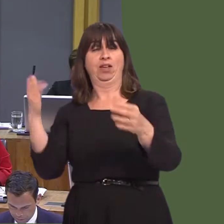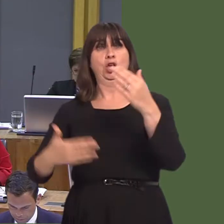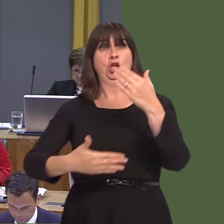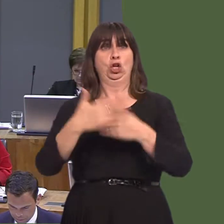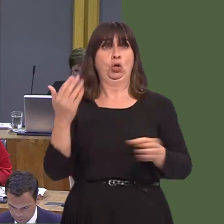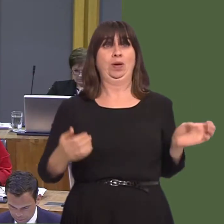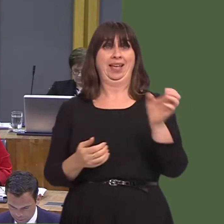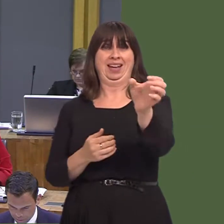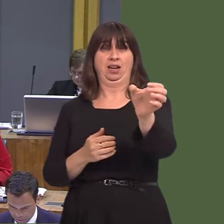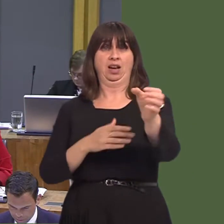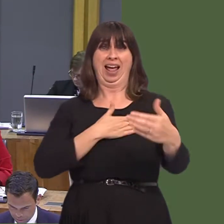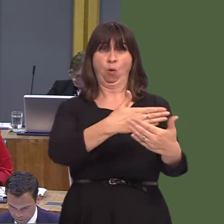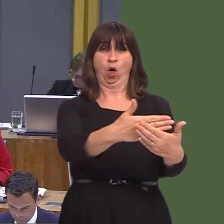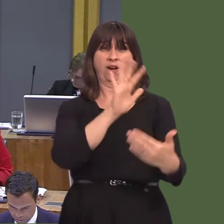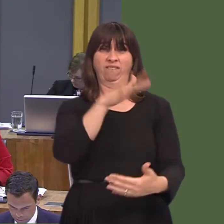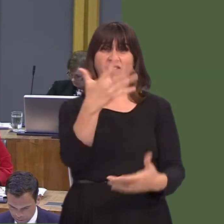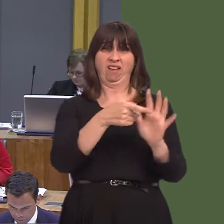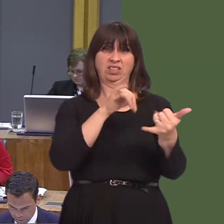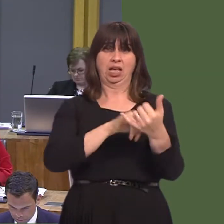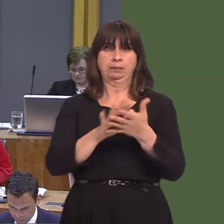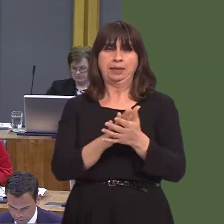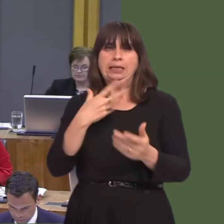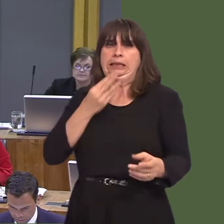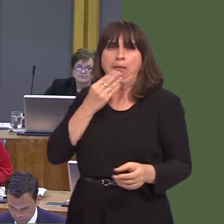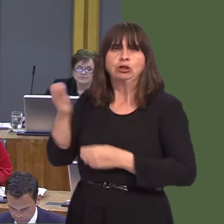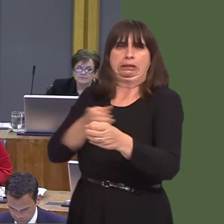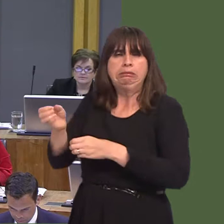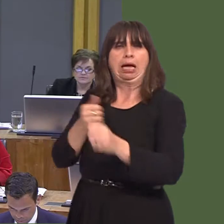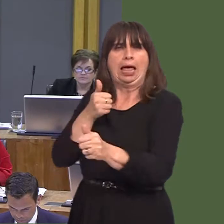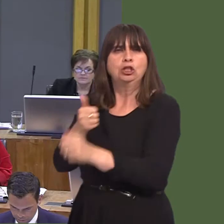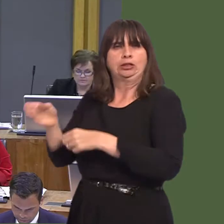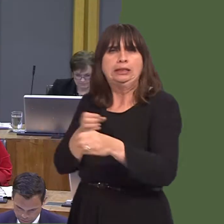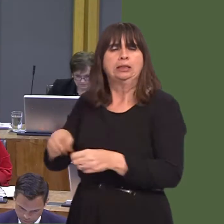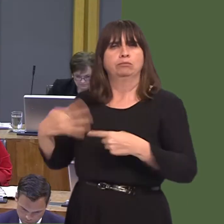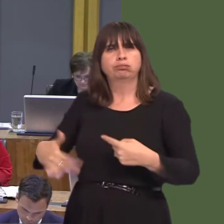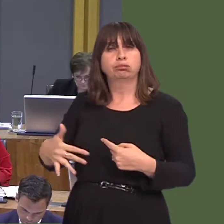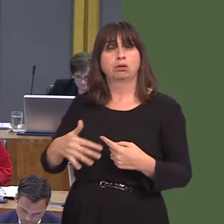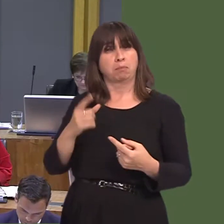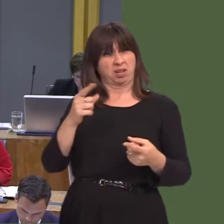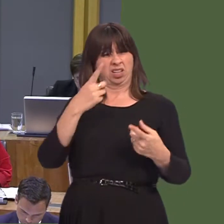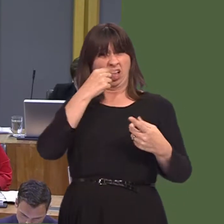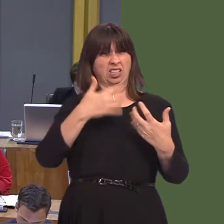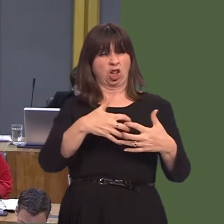NHS Shared Services estimate that, using existing technologies, they can take 30 days off that